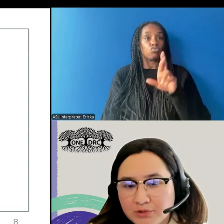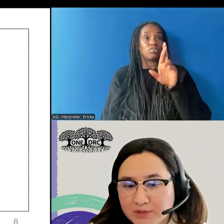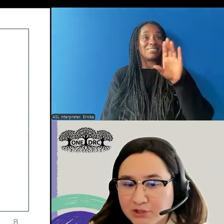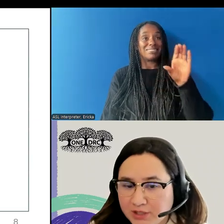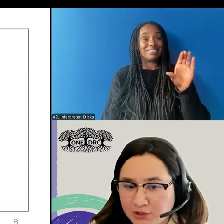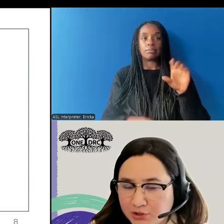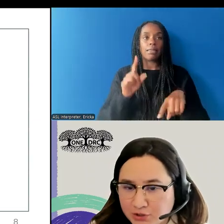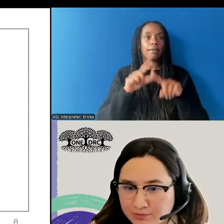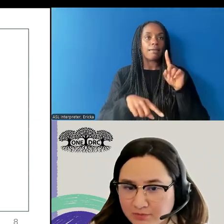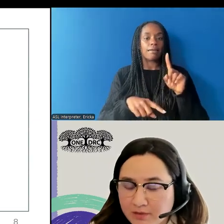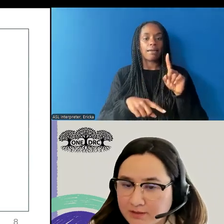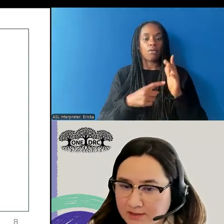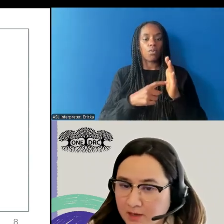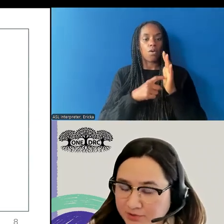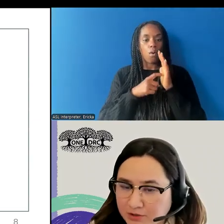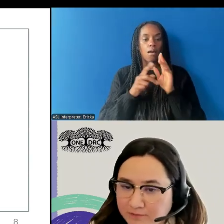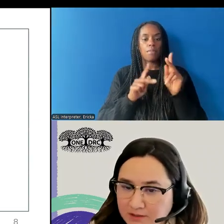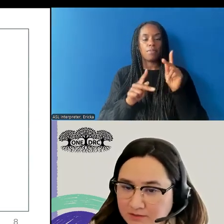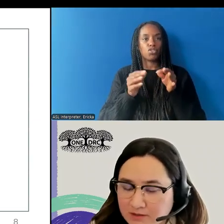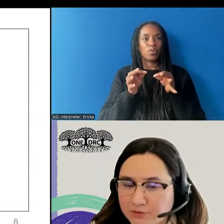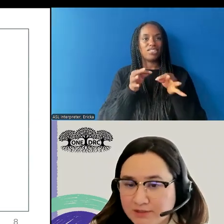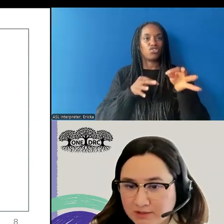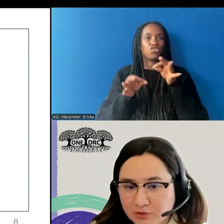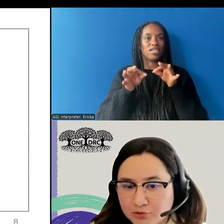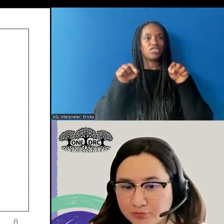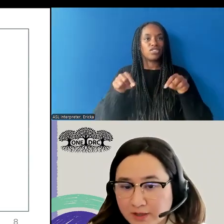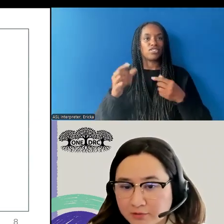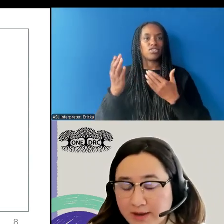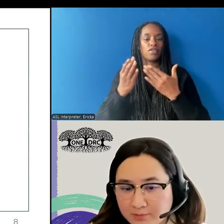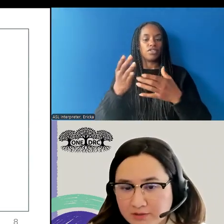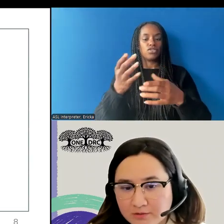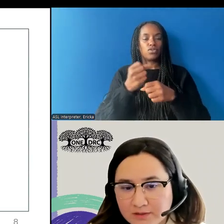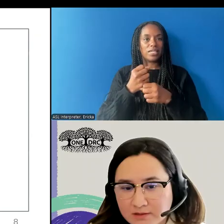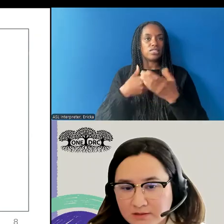to exchange this type of service to receive social rec or camping services